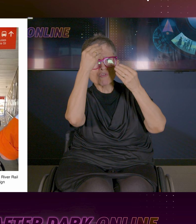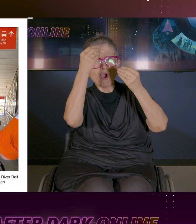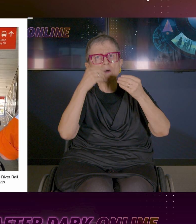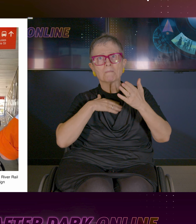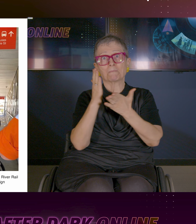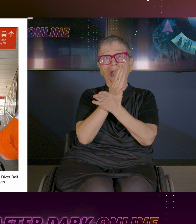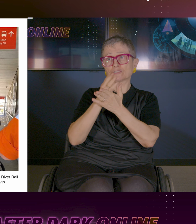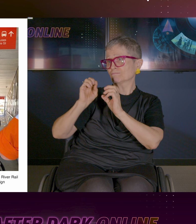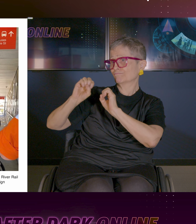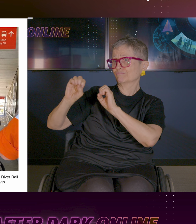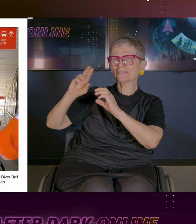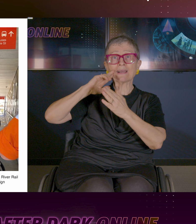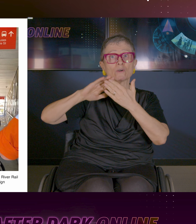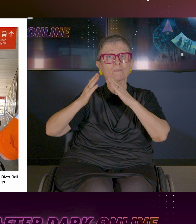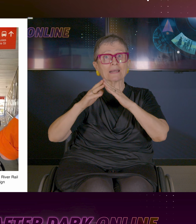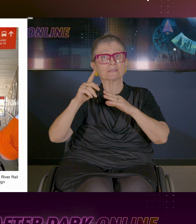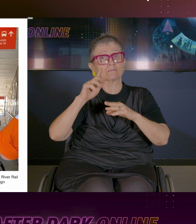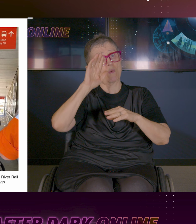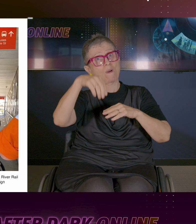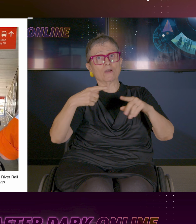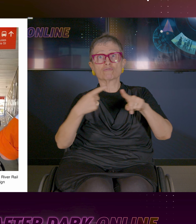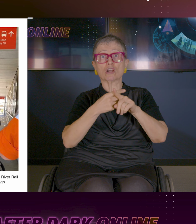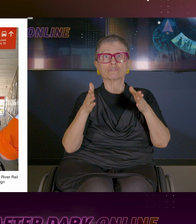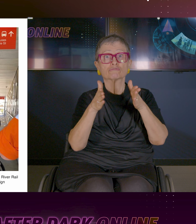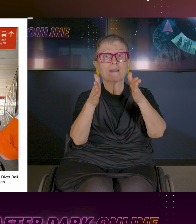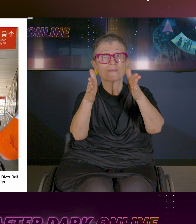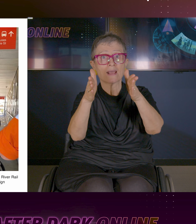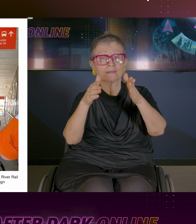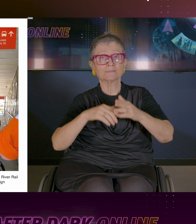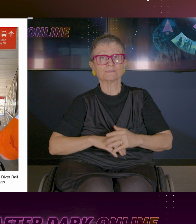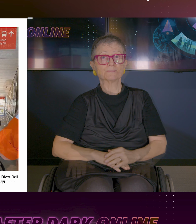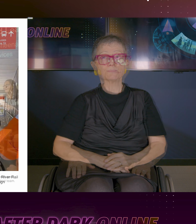and what I learned from these meetings about the Cross River Rail Project I feed back to my community